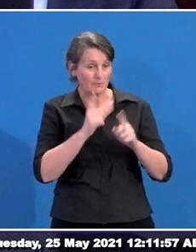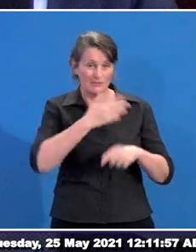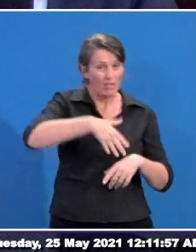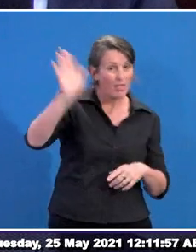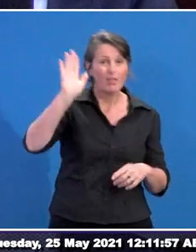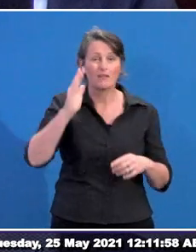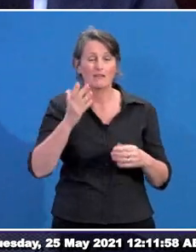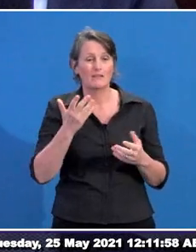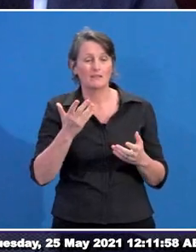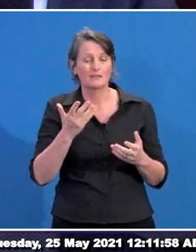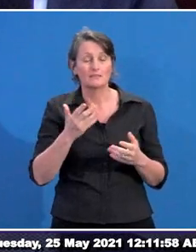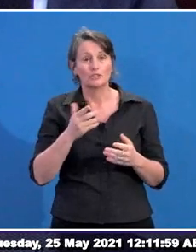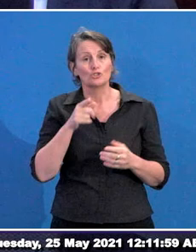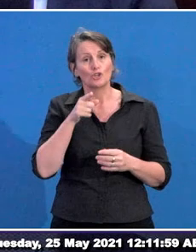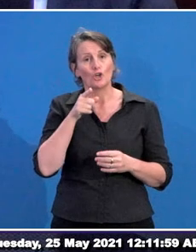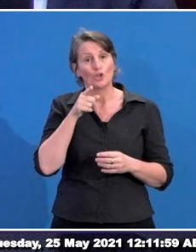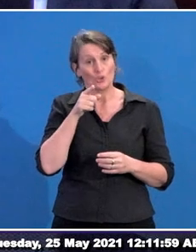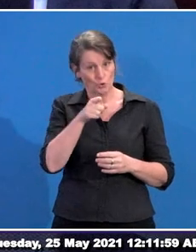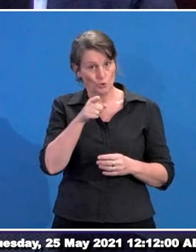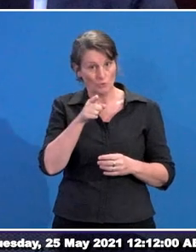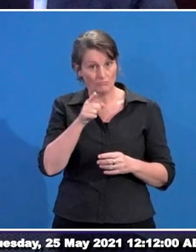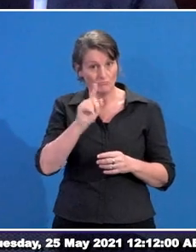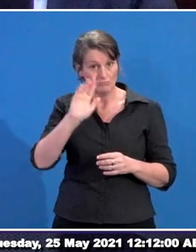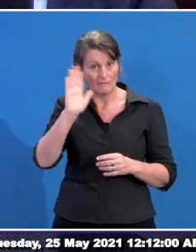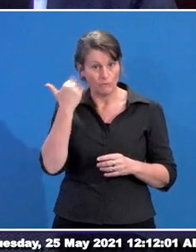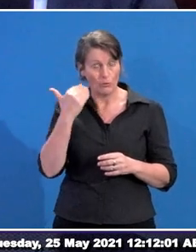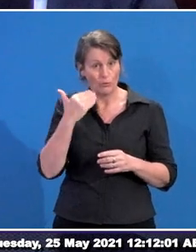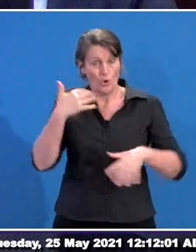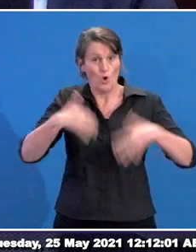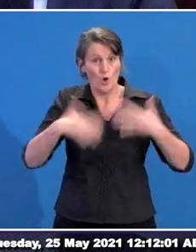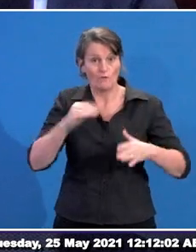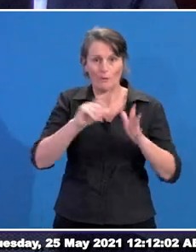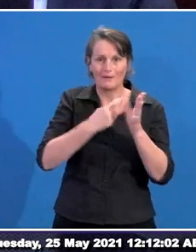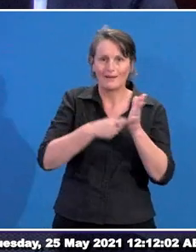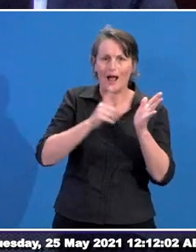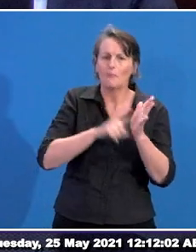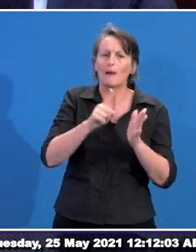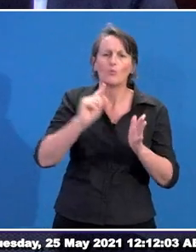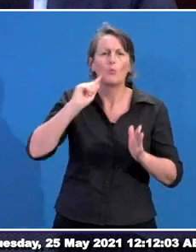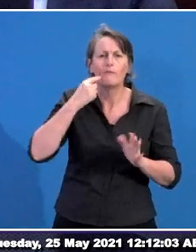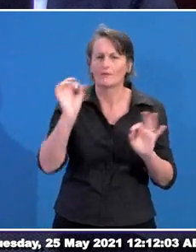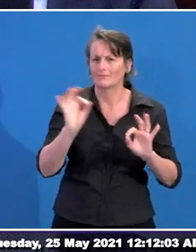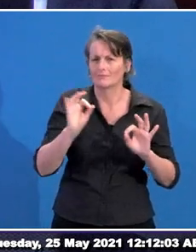Yeah. MS EASTMAN: And you have been hurt, but it's accidental, it's not... Yeah.